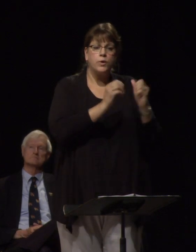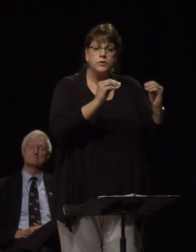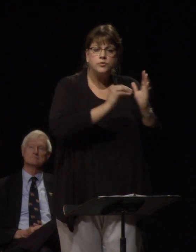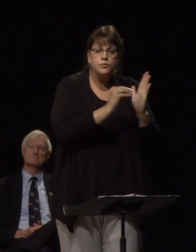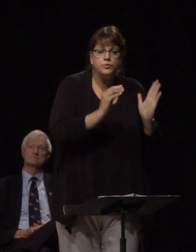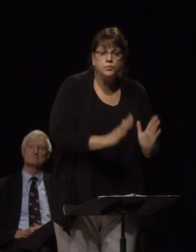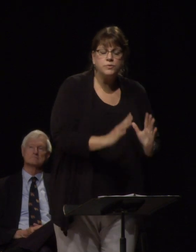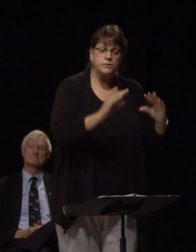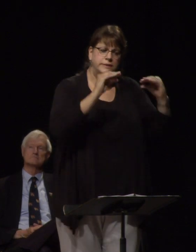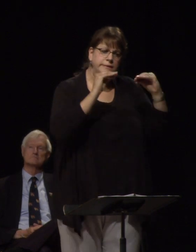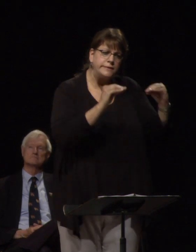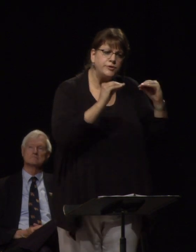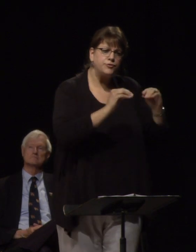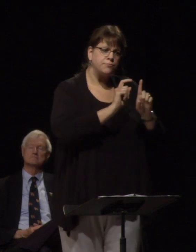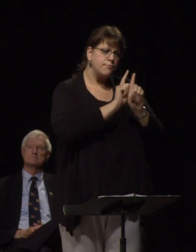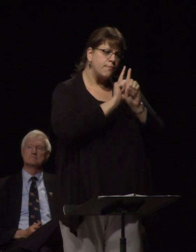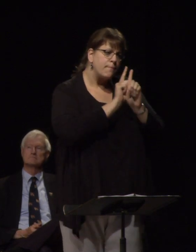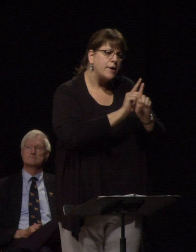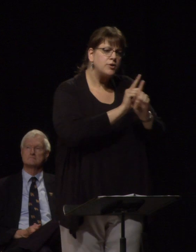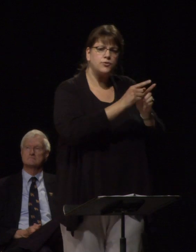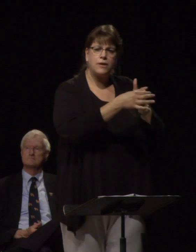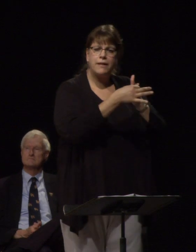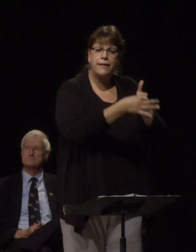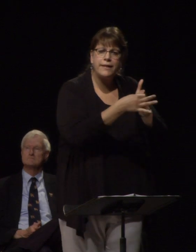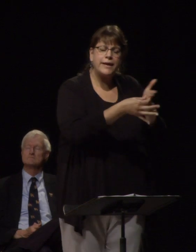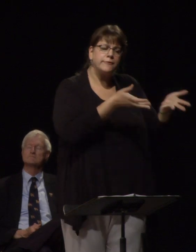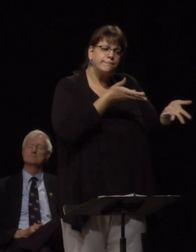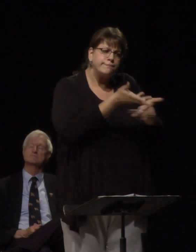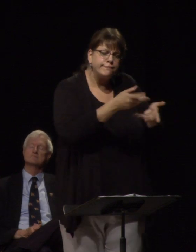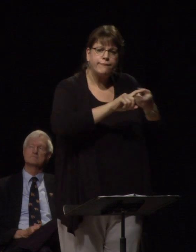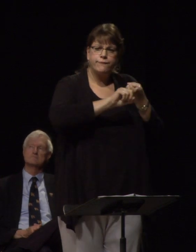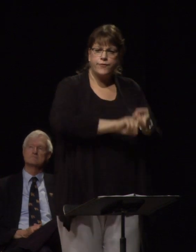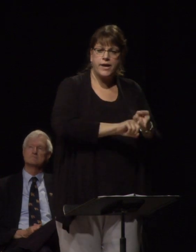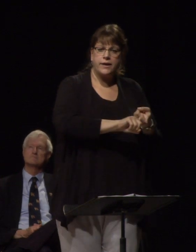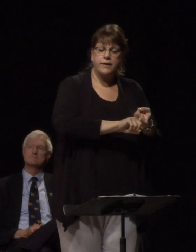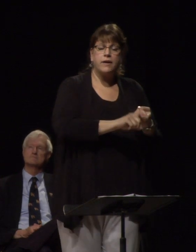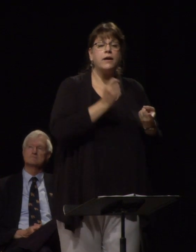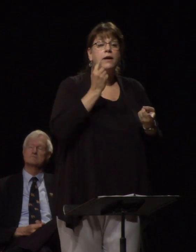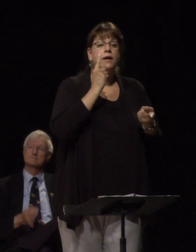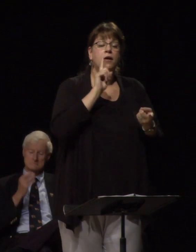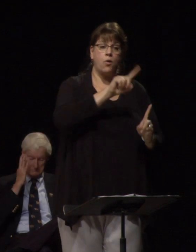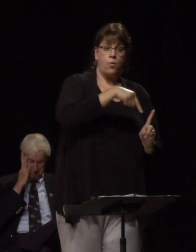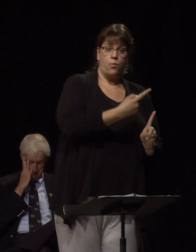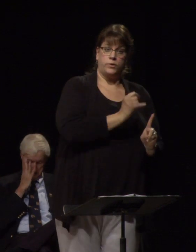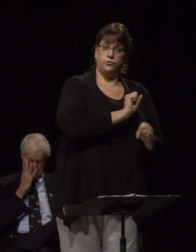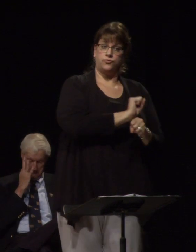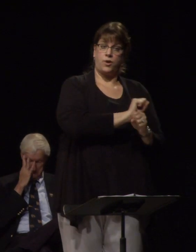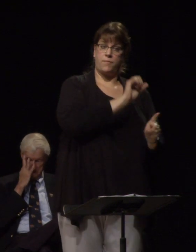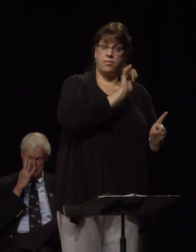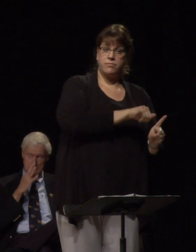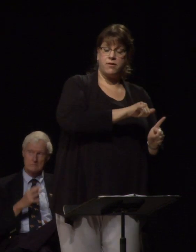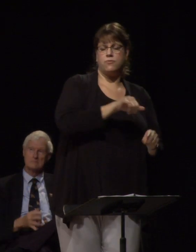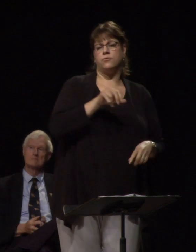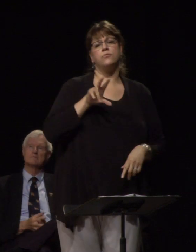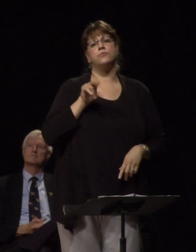LEADING BY EXAMPLE. BUT THE UNIVERSITY, AS WE ALL KNOW, IS MUCH MORE THAN THAT. IT IS A PLACE WHERE THE LIFE OF